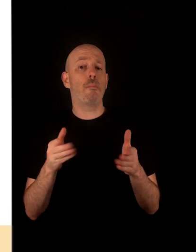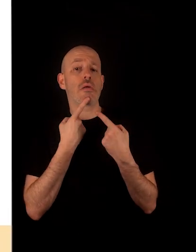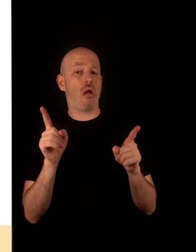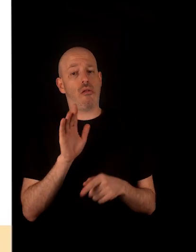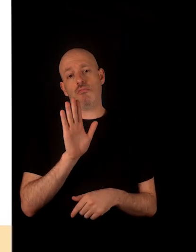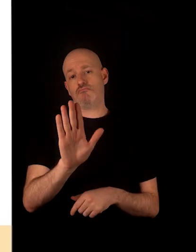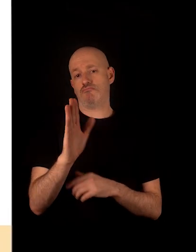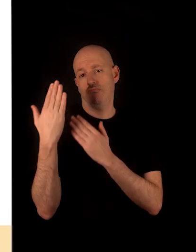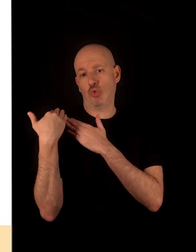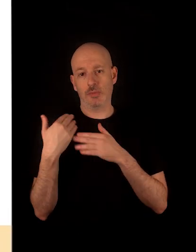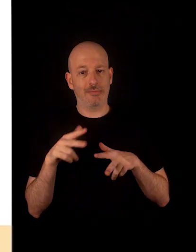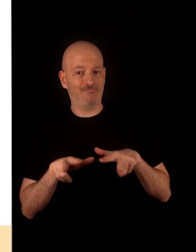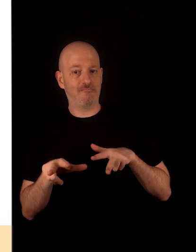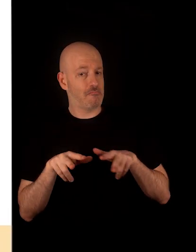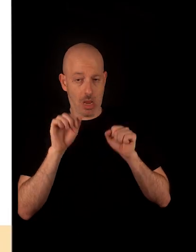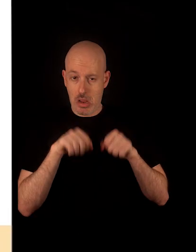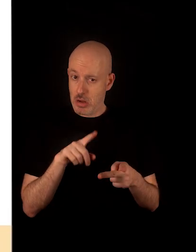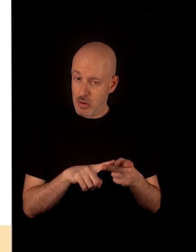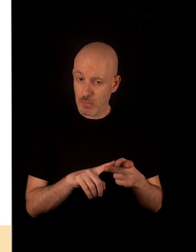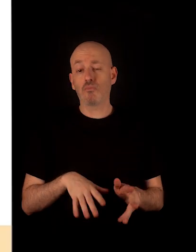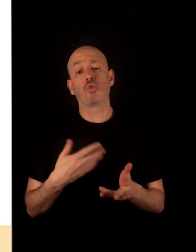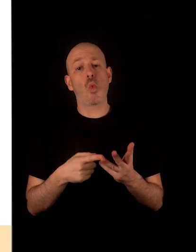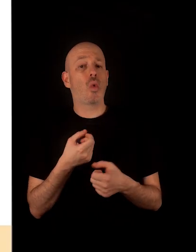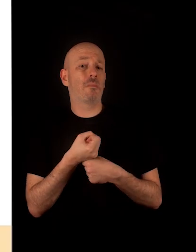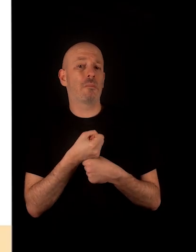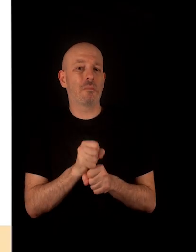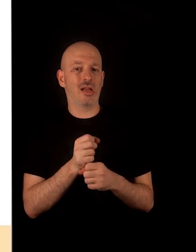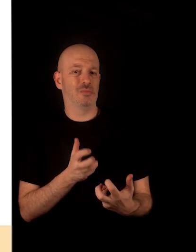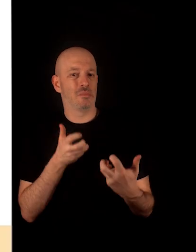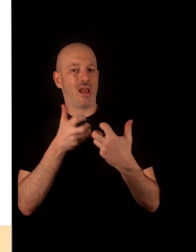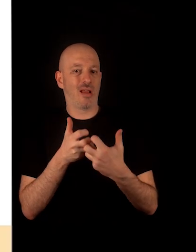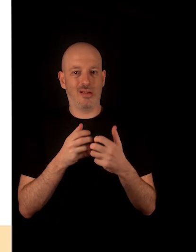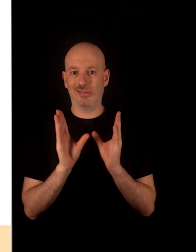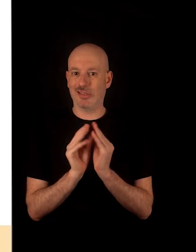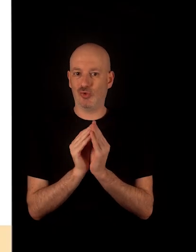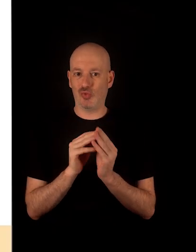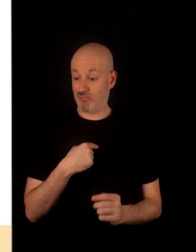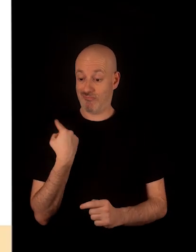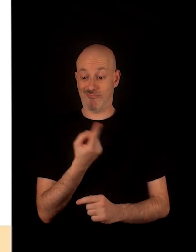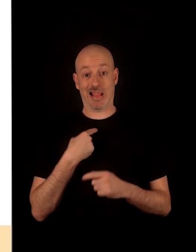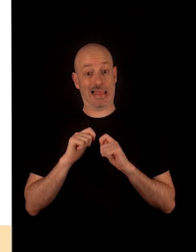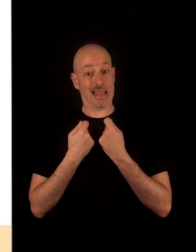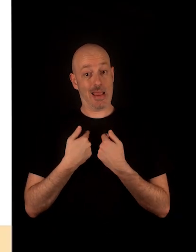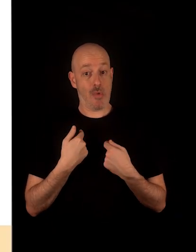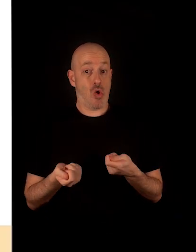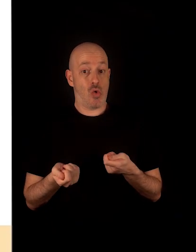thought and designed as a collaboration residency where everyone is. They are there at the same time to work on the same project.